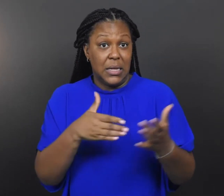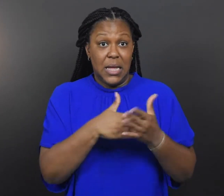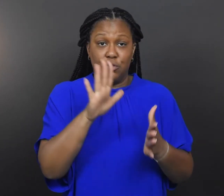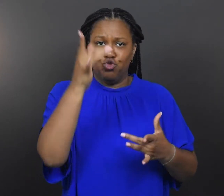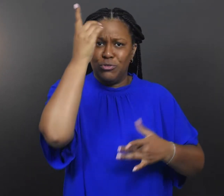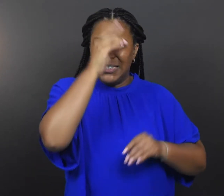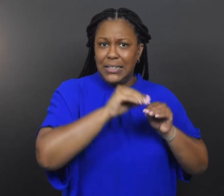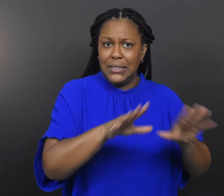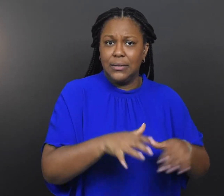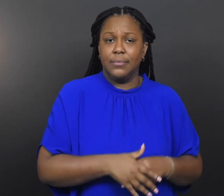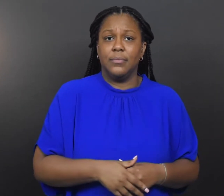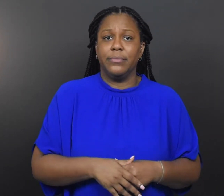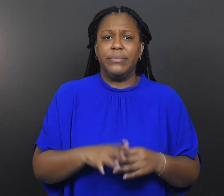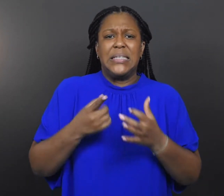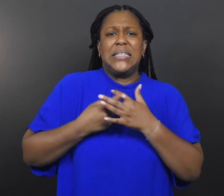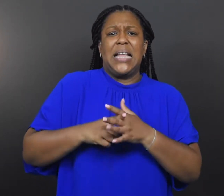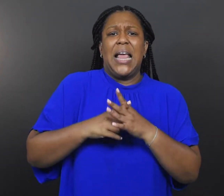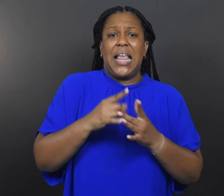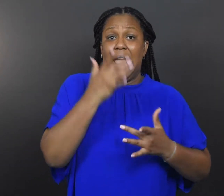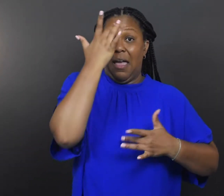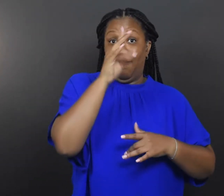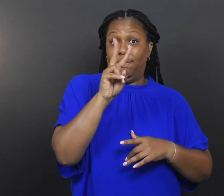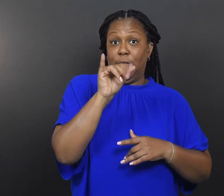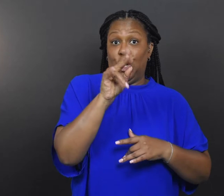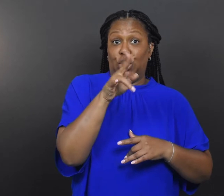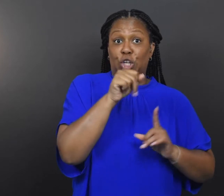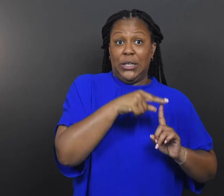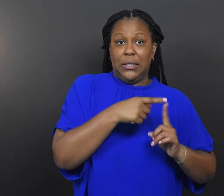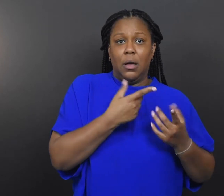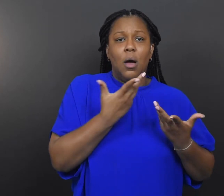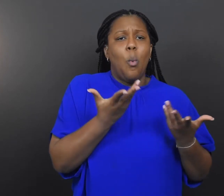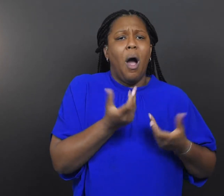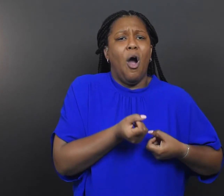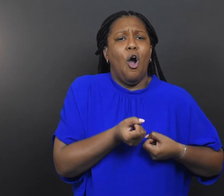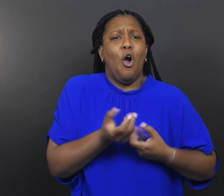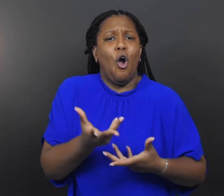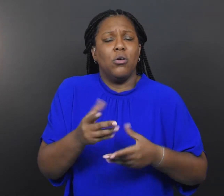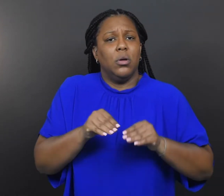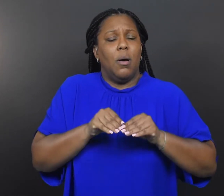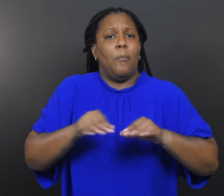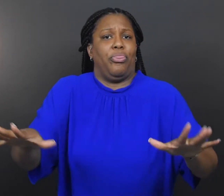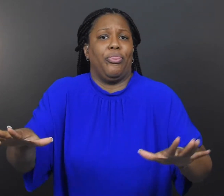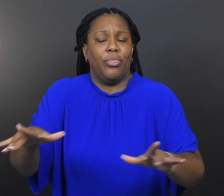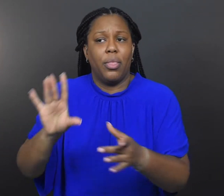the virus that causes it had spread to them, too.